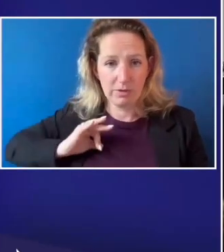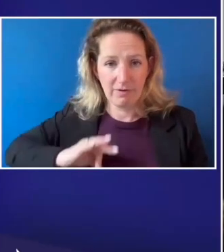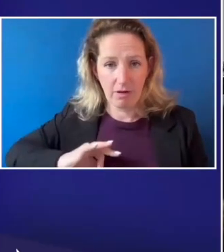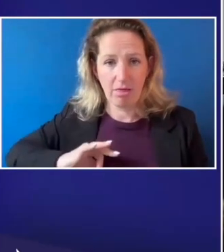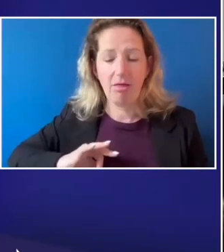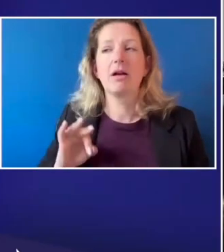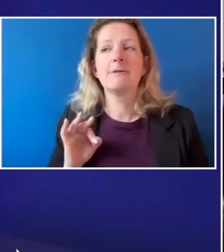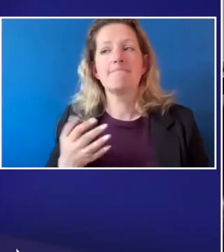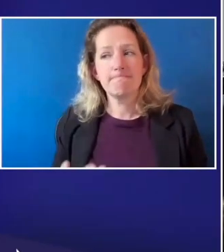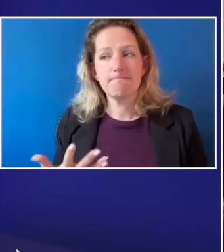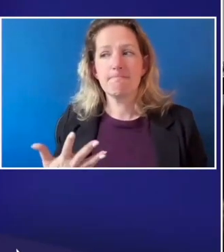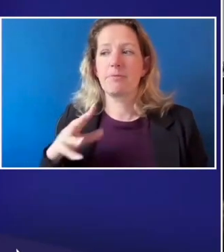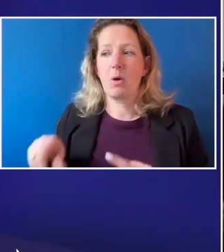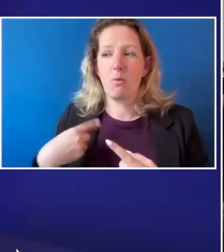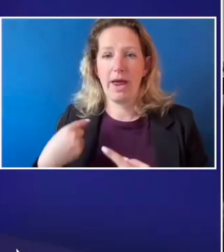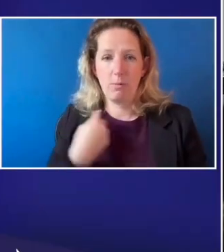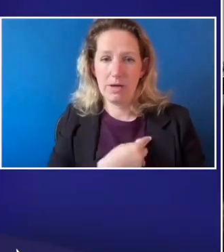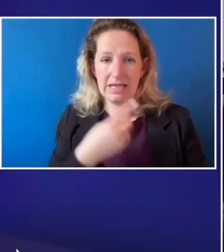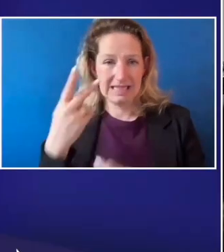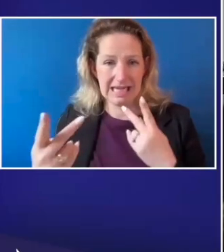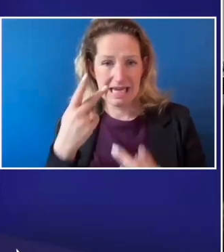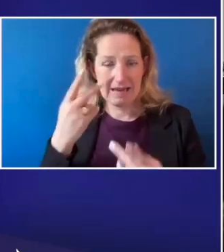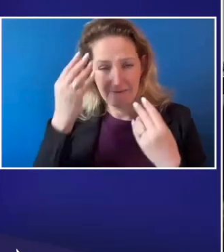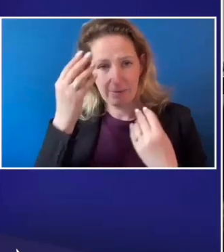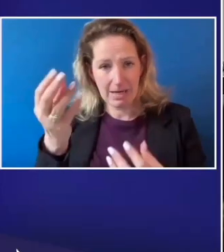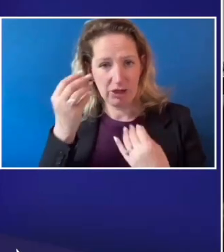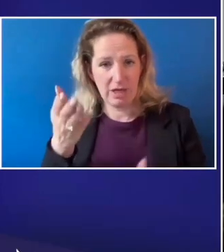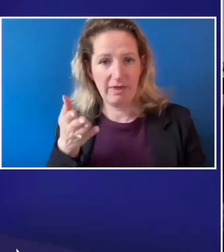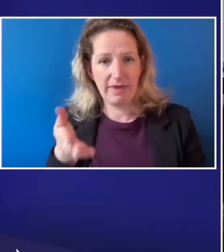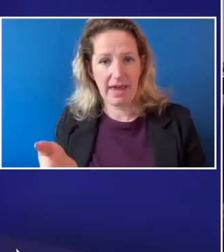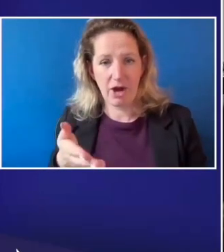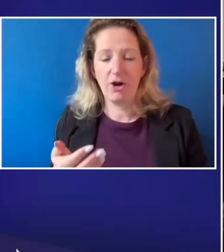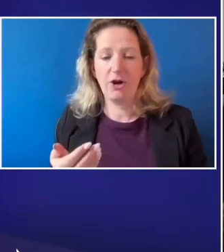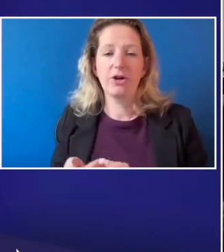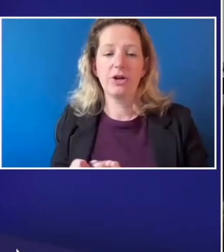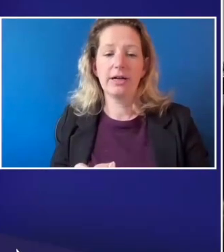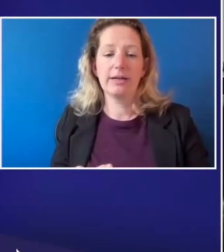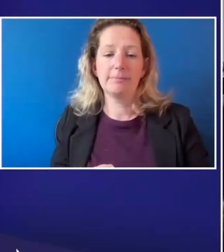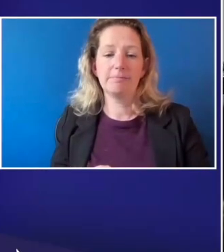When we see information, the administrators in the institution control the flow of